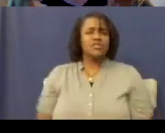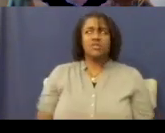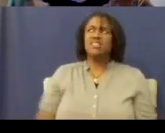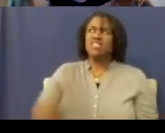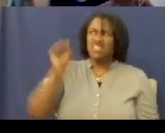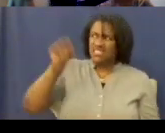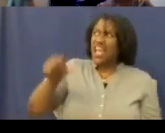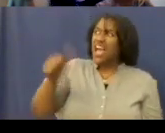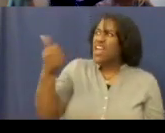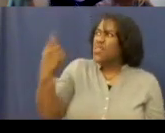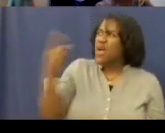that's tricky for a puppet.